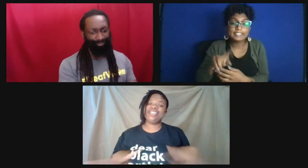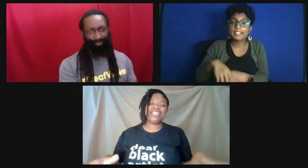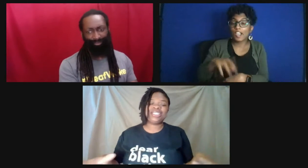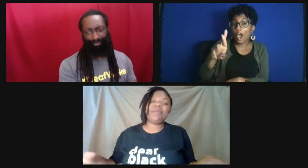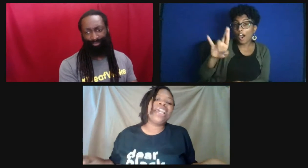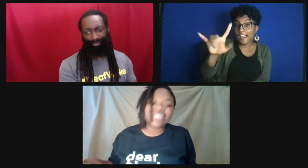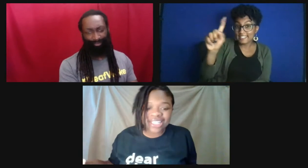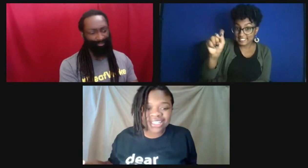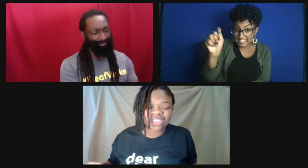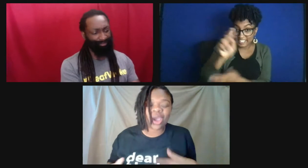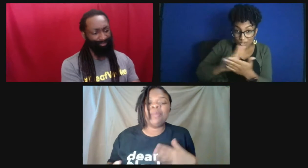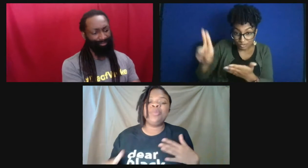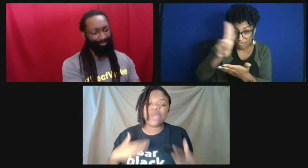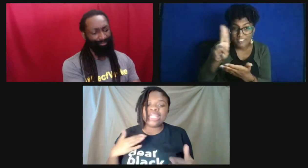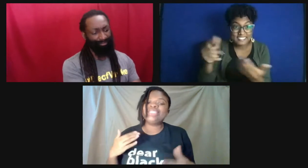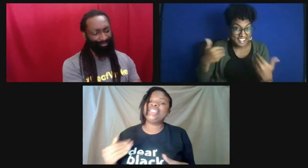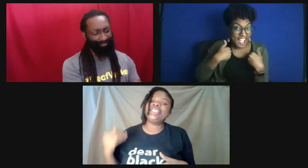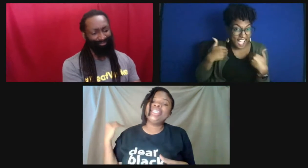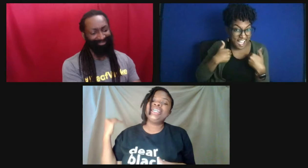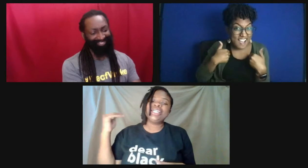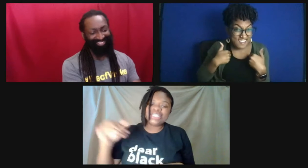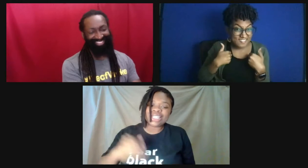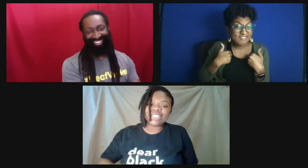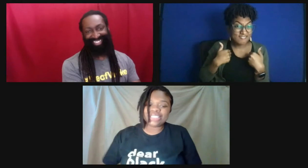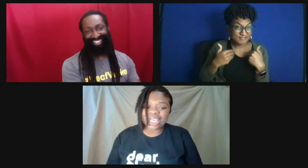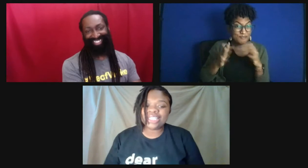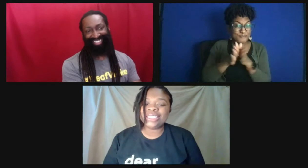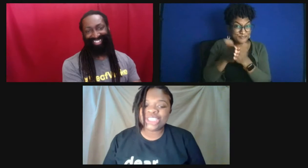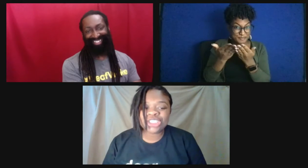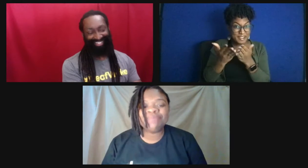it's amazing so I'm ready to get into that second edition.